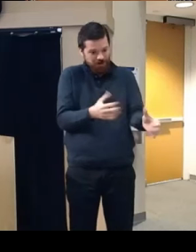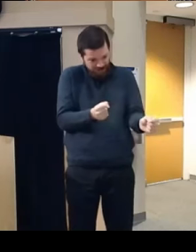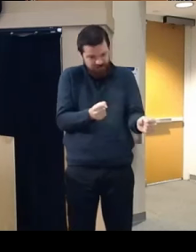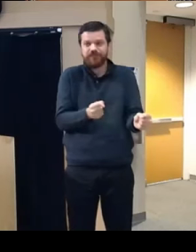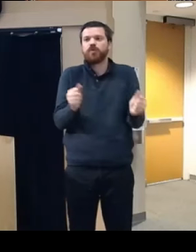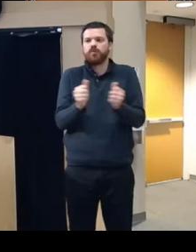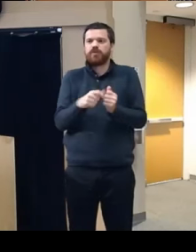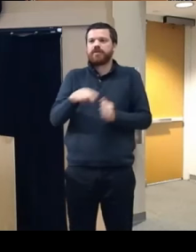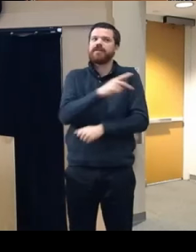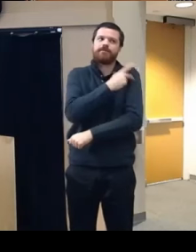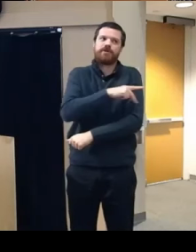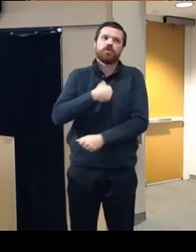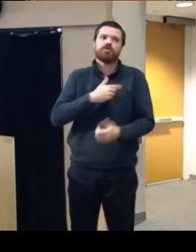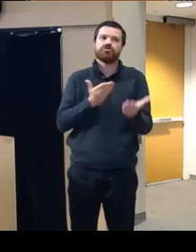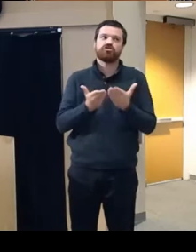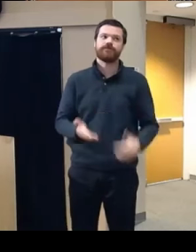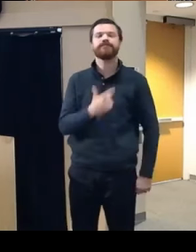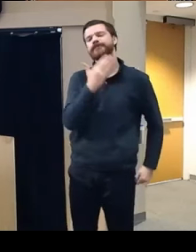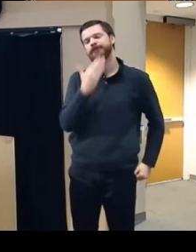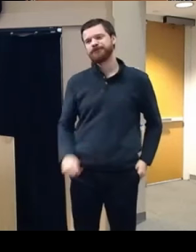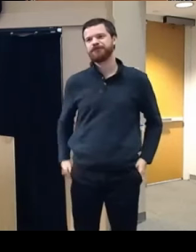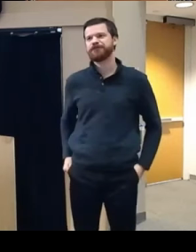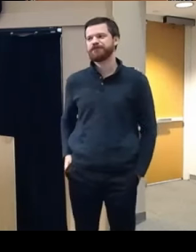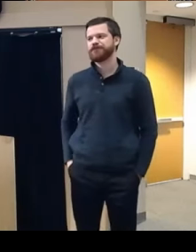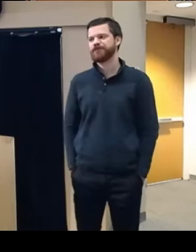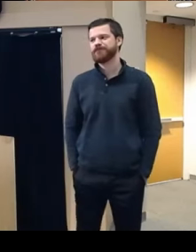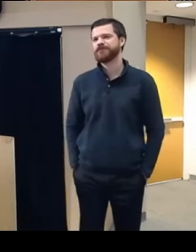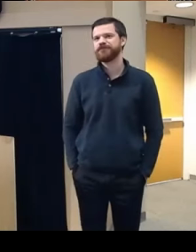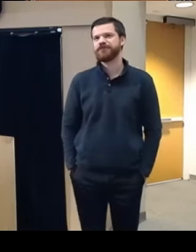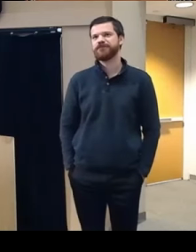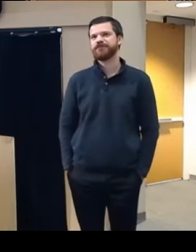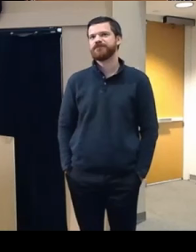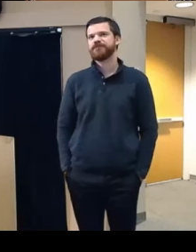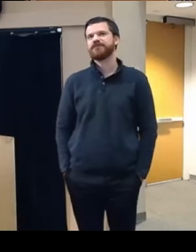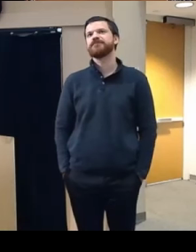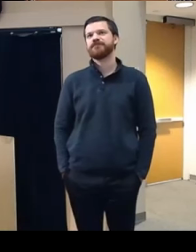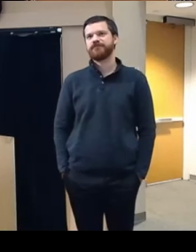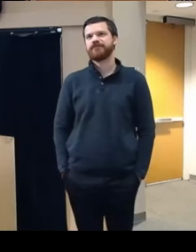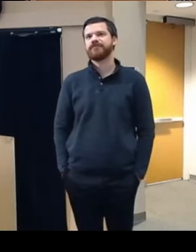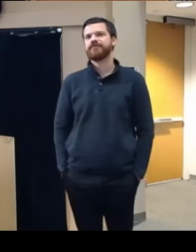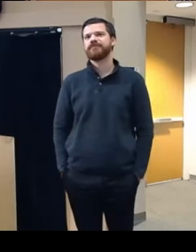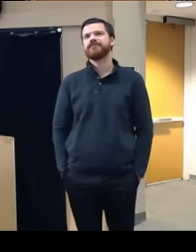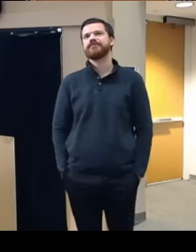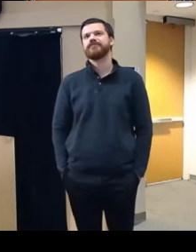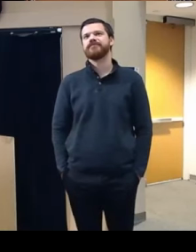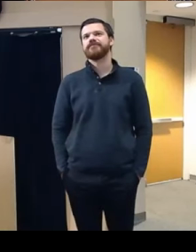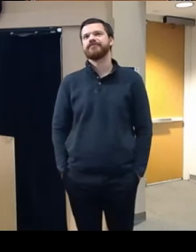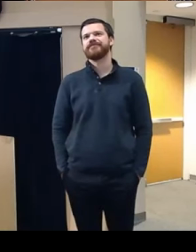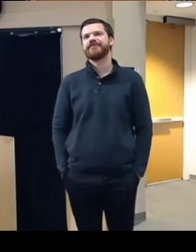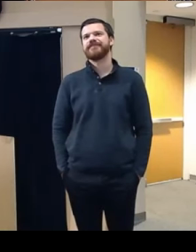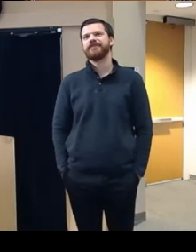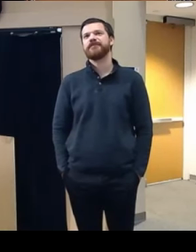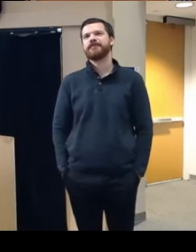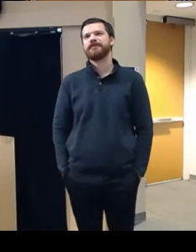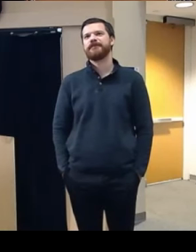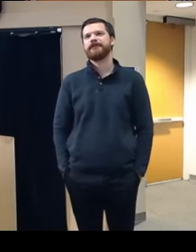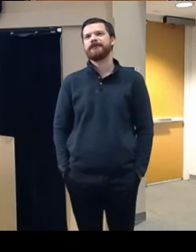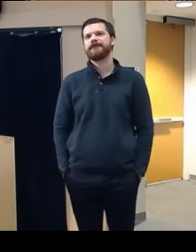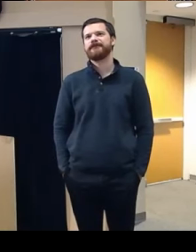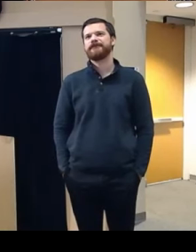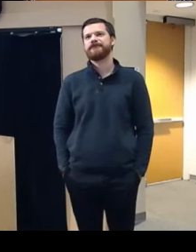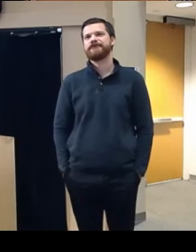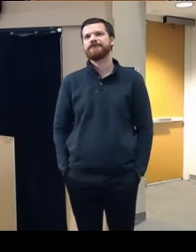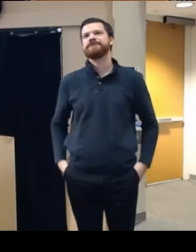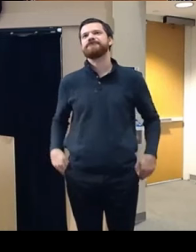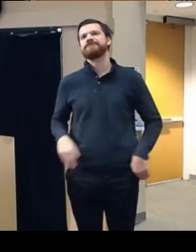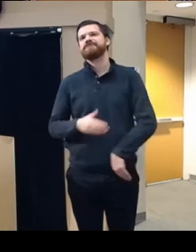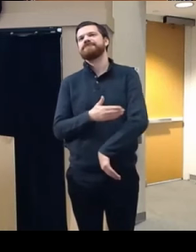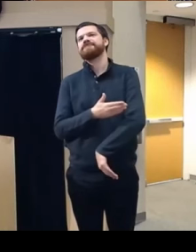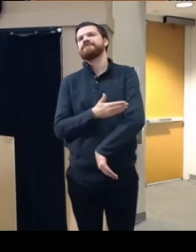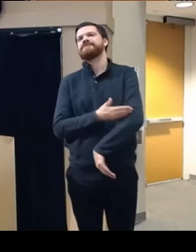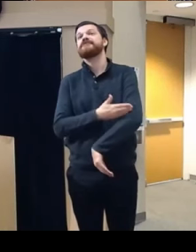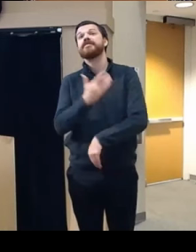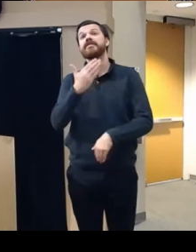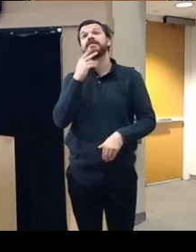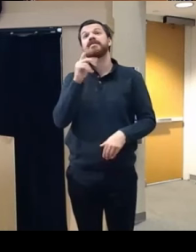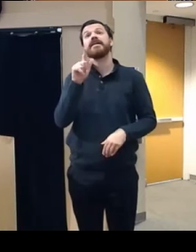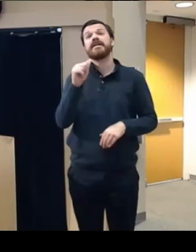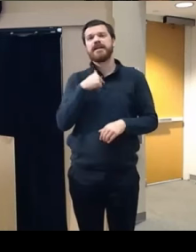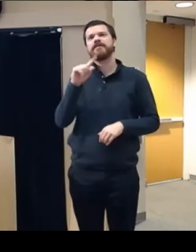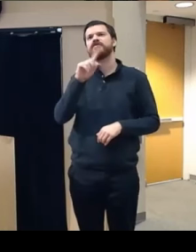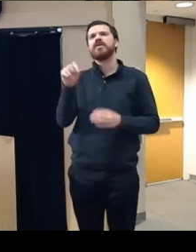serving hi Kayla thank you so much for this this was helpful I have a question about the group